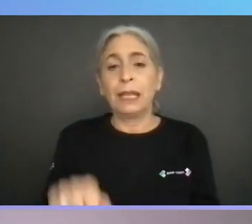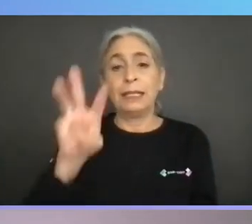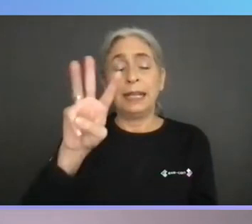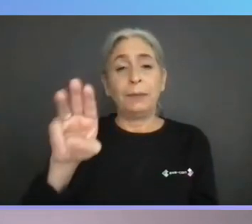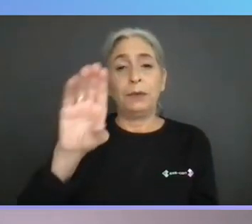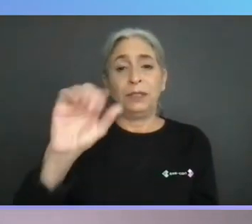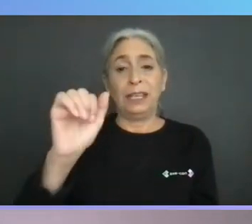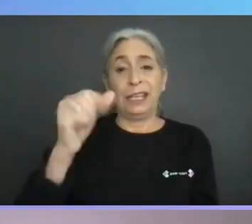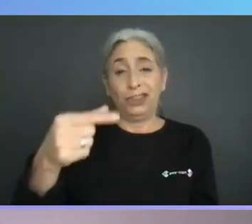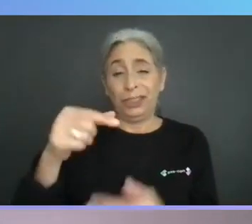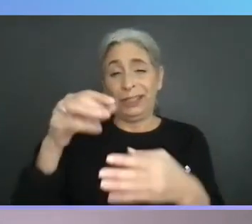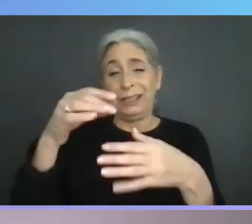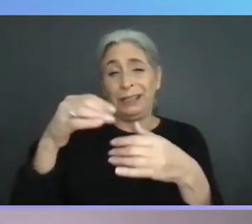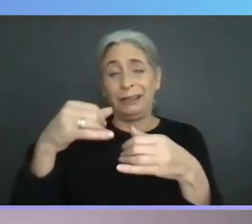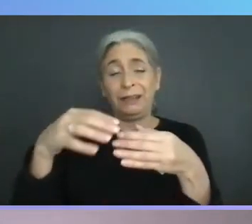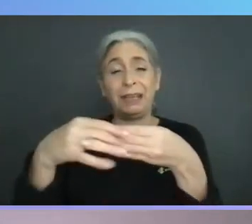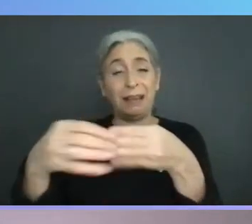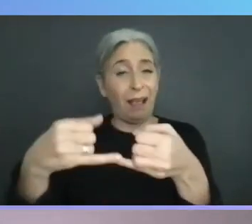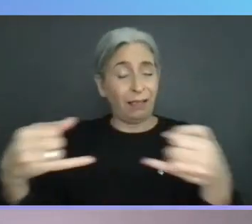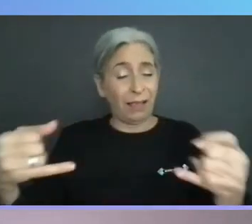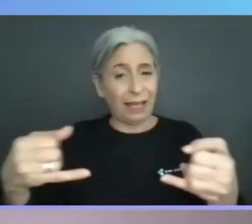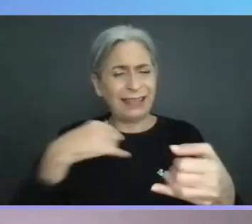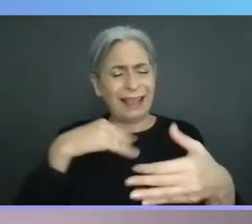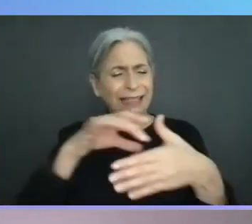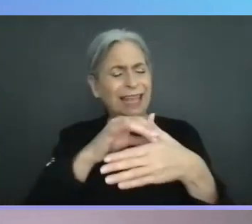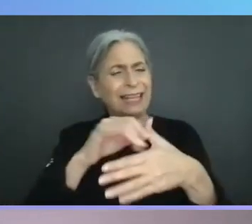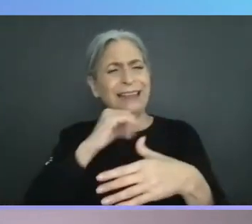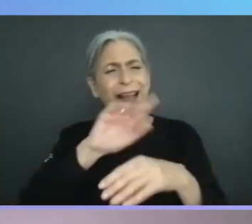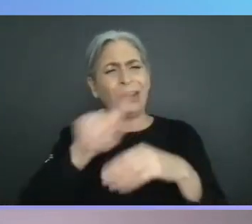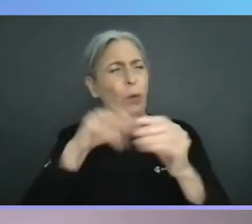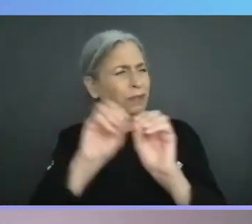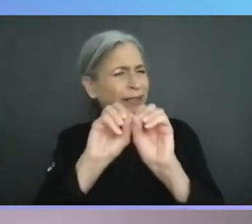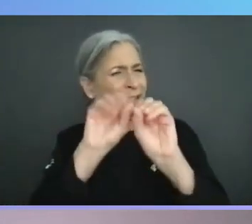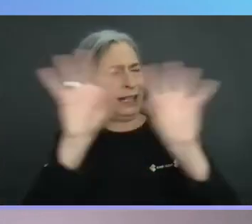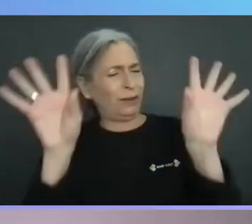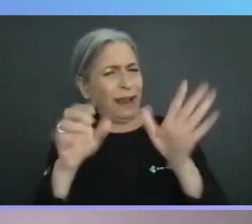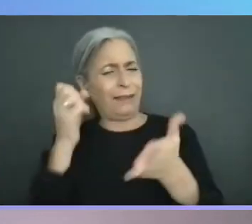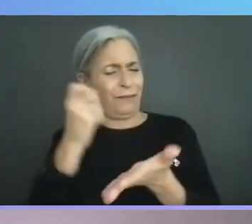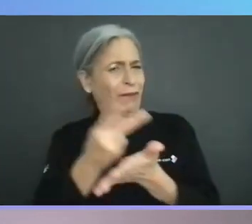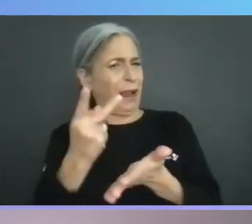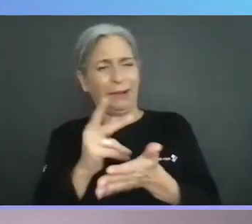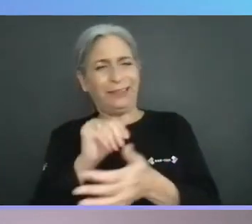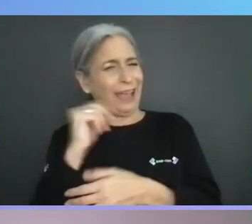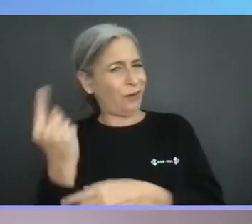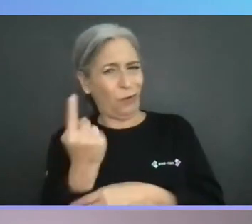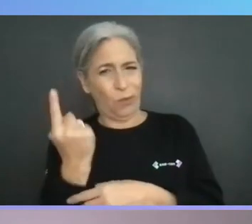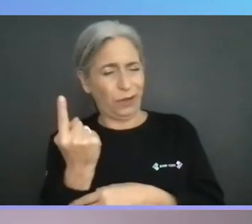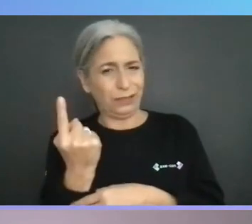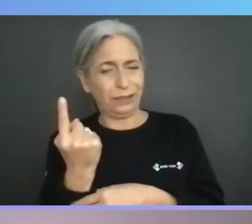concepts that are not always clearly verifiable. Um, and this allows success criteria to be applicable in